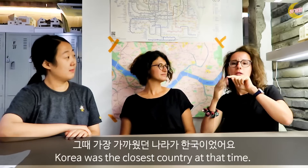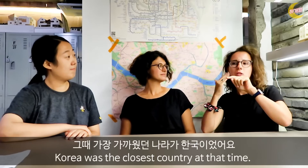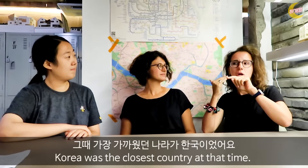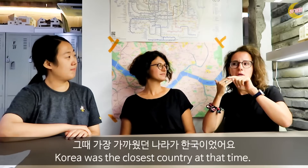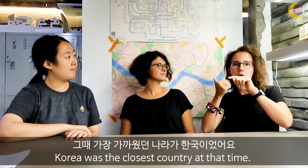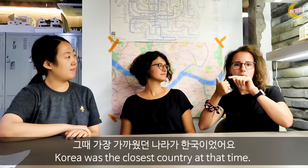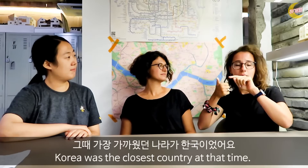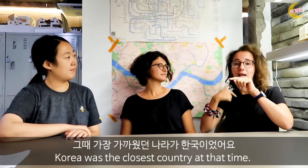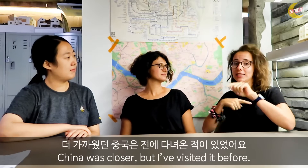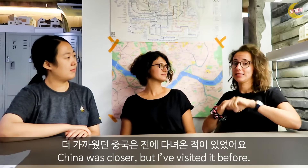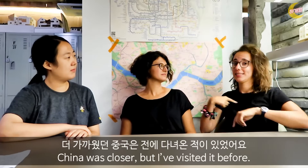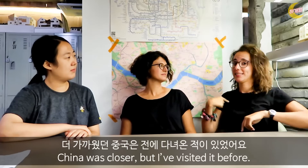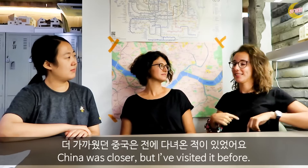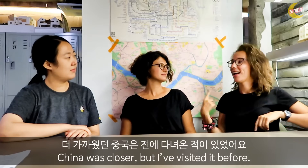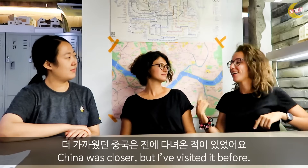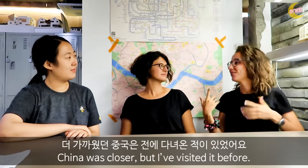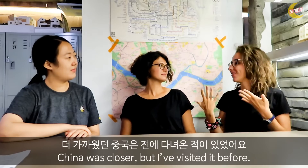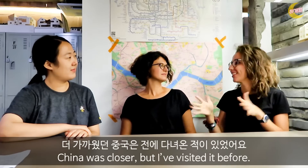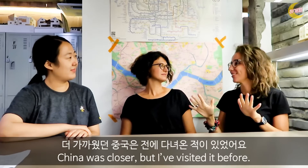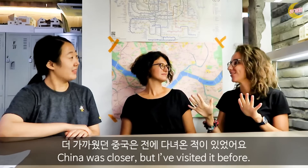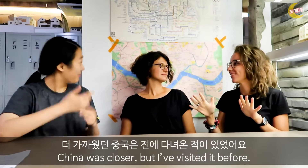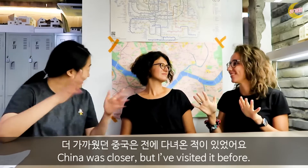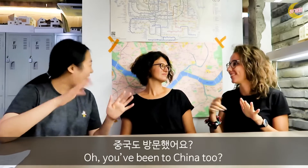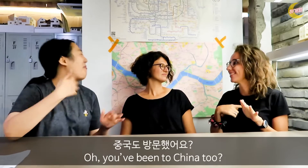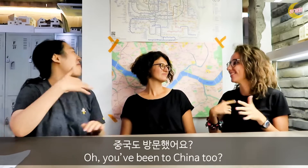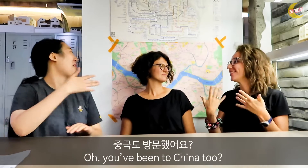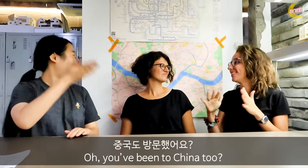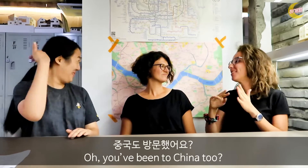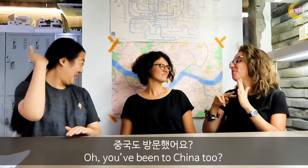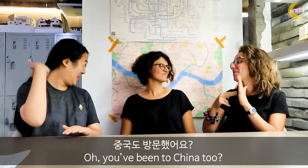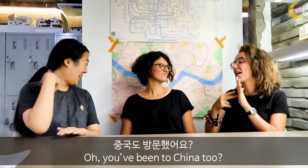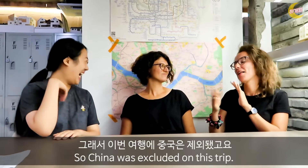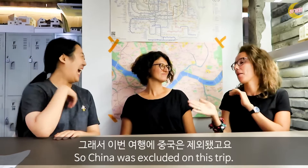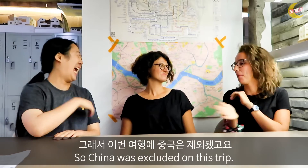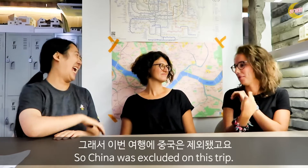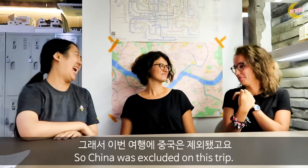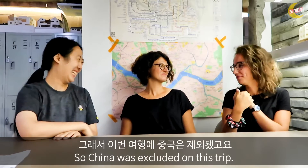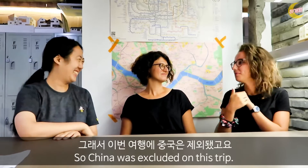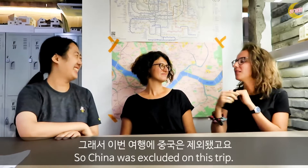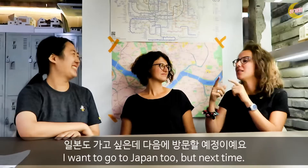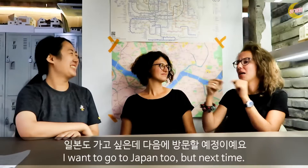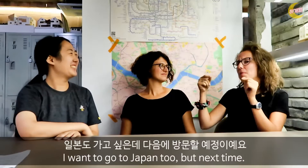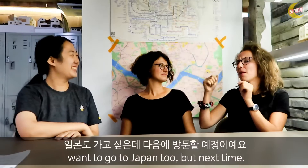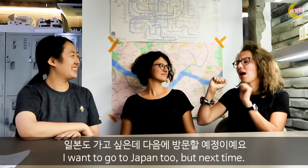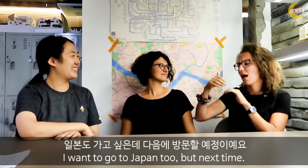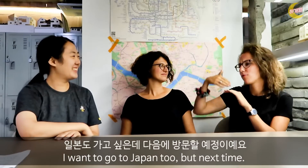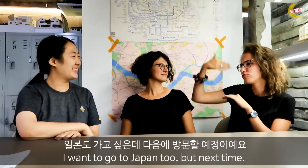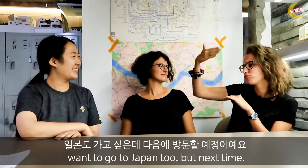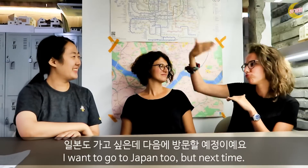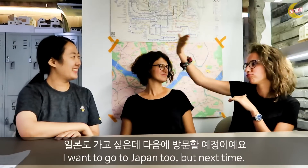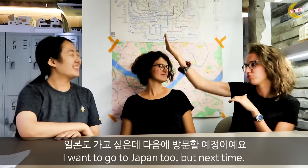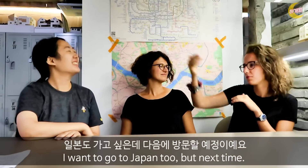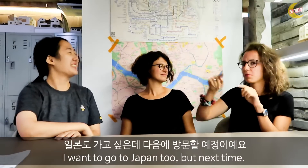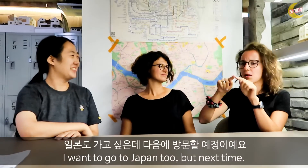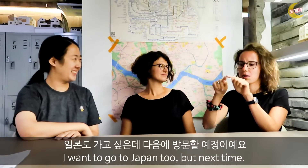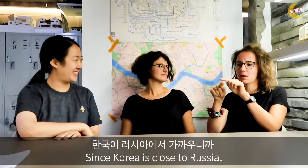Korea was the closest country at that time. China was closer, but I’ve visited it before. Oh, you’ve been to China too? So China was excluded on this trip. I want to go to Japan too, but next time.